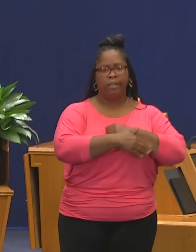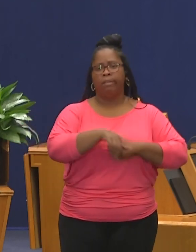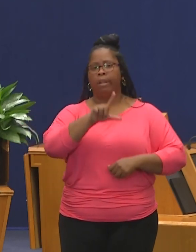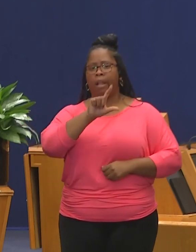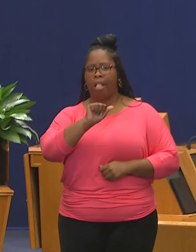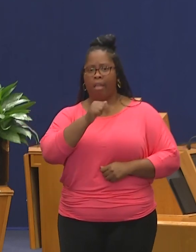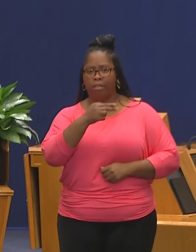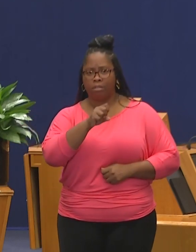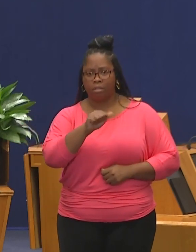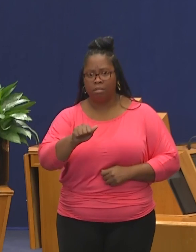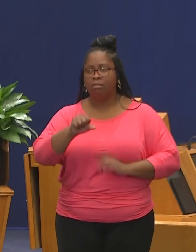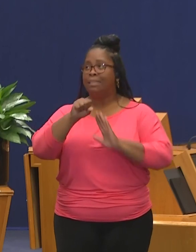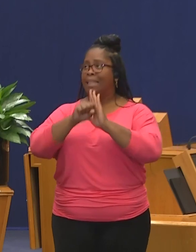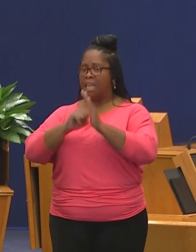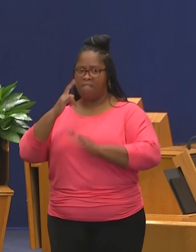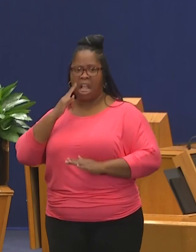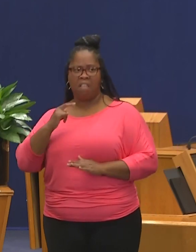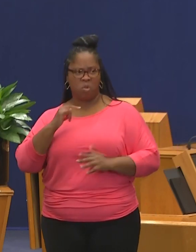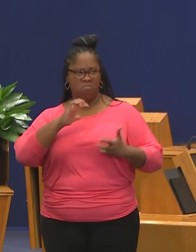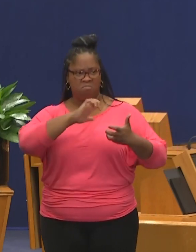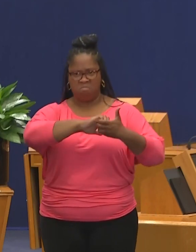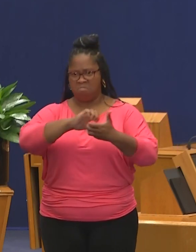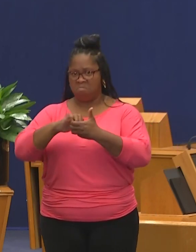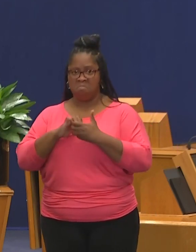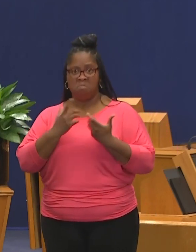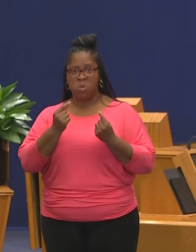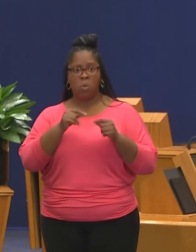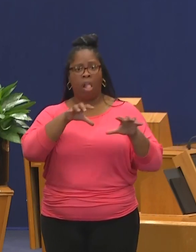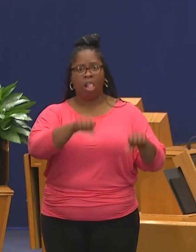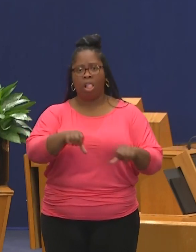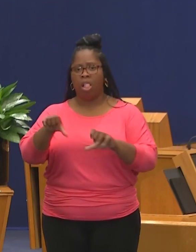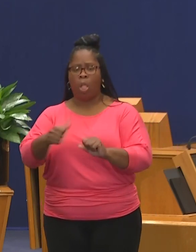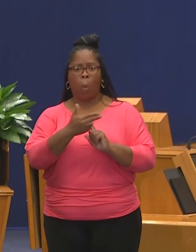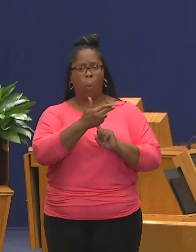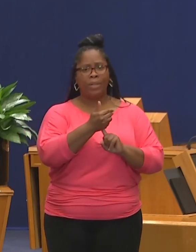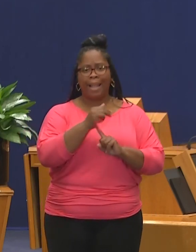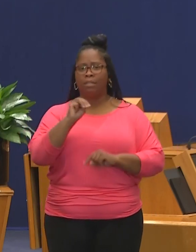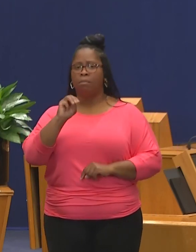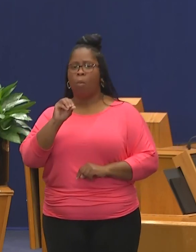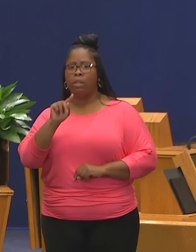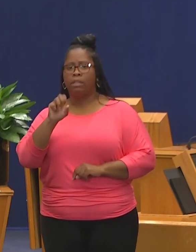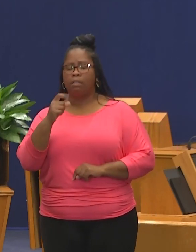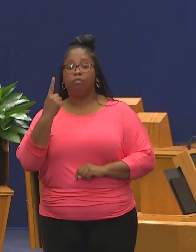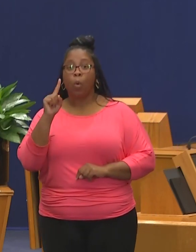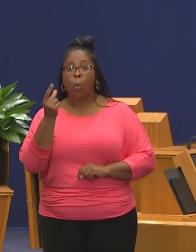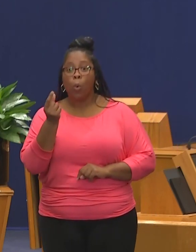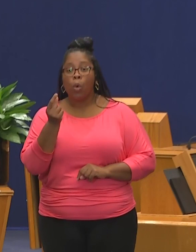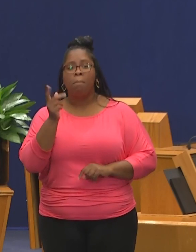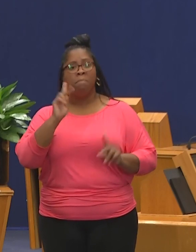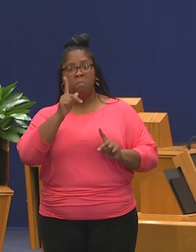PARTNERSHIP BETWEEN L.A. COUNTY, LAHSA, AND THE STATE OF CALIFORNIA TO SECURE HOTELS AND